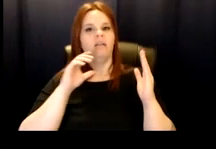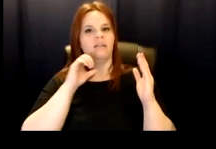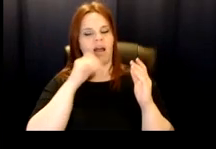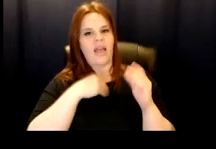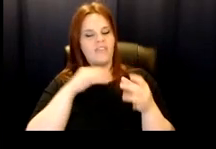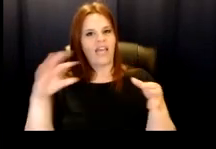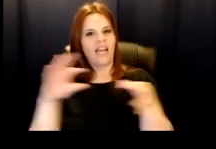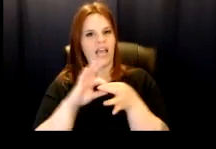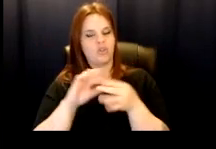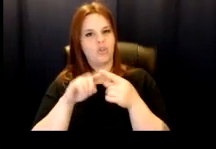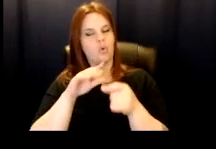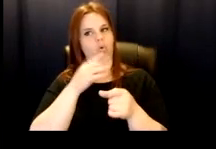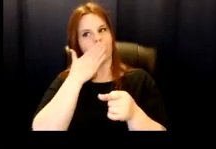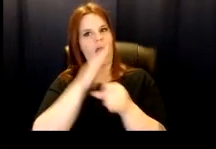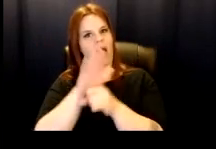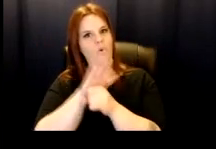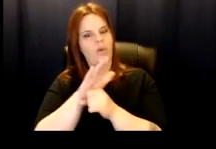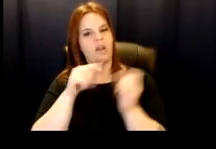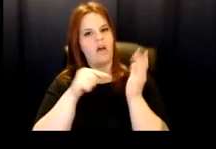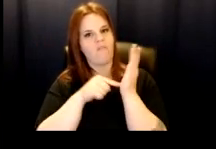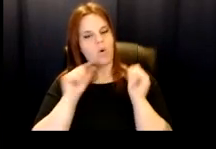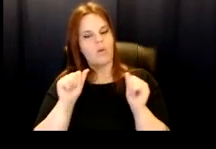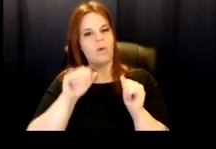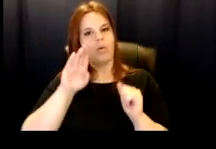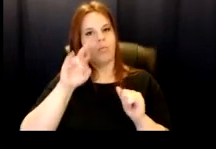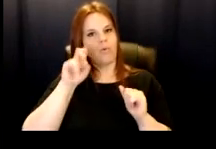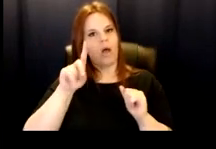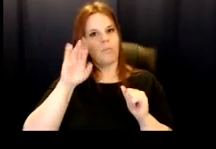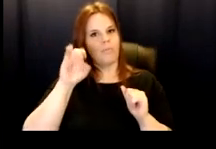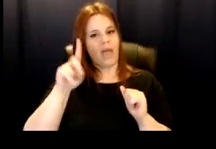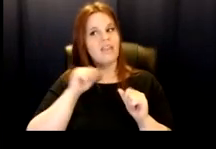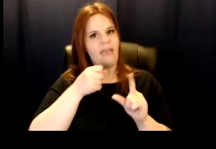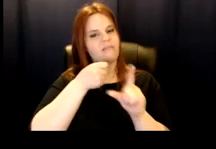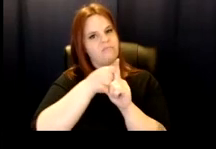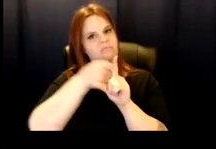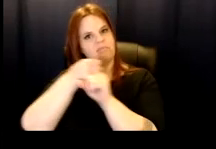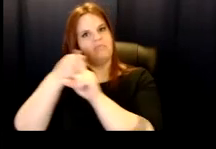accessible broadband could impact every moment of a person's career. So, again, 10 to 15